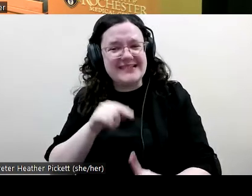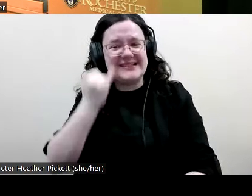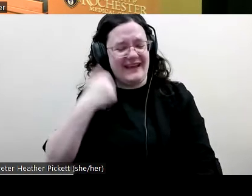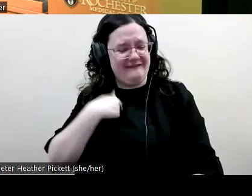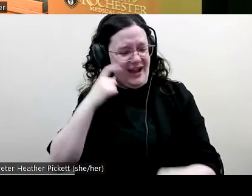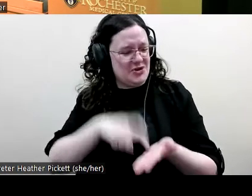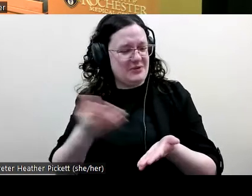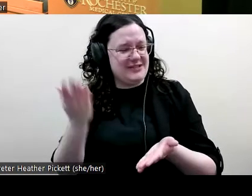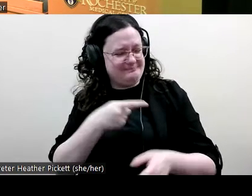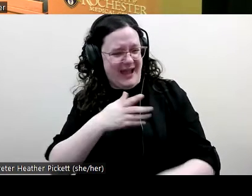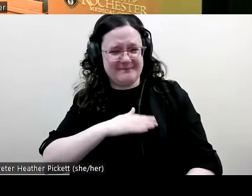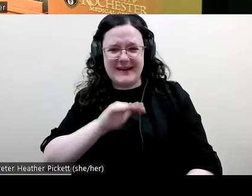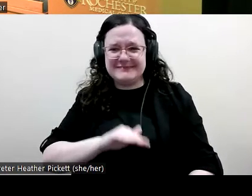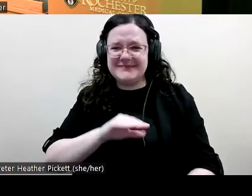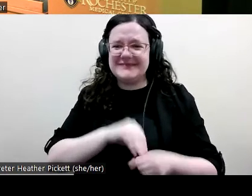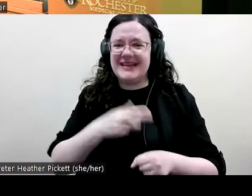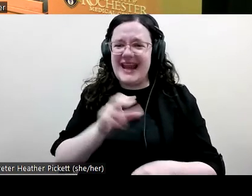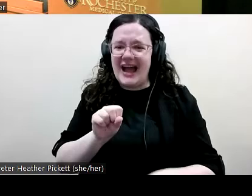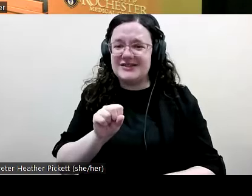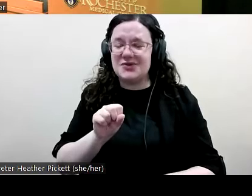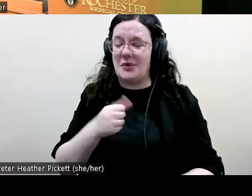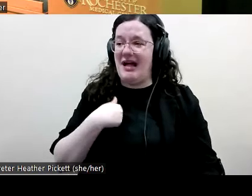on that and just thinking it was a teenage phase maybe they wouldn't have developed